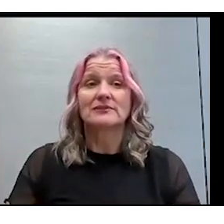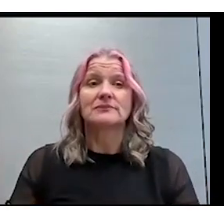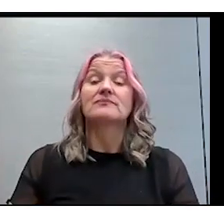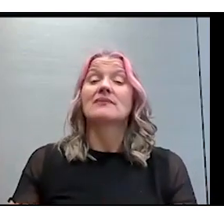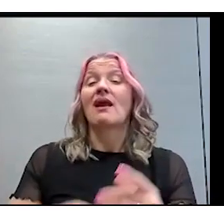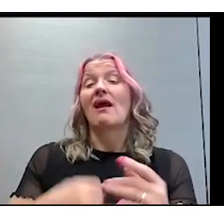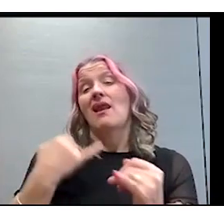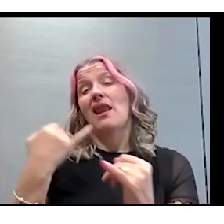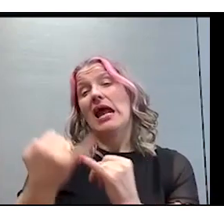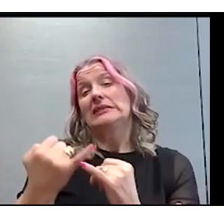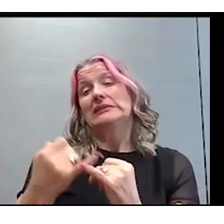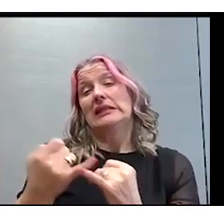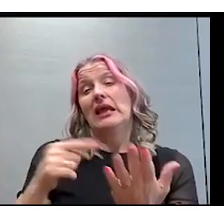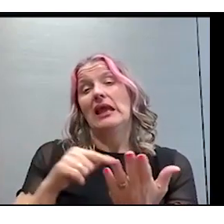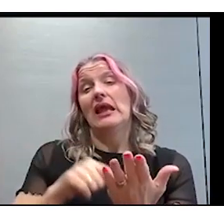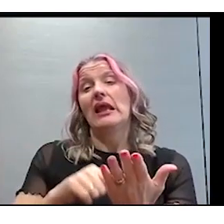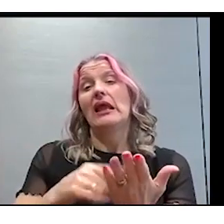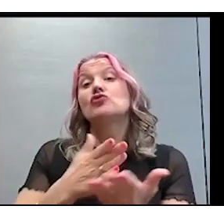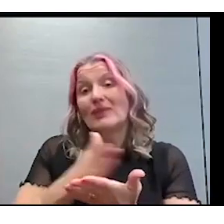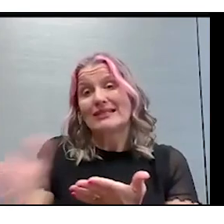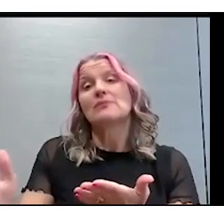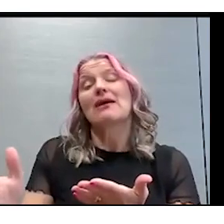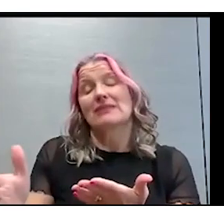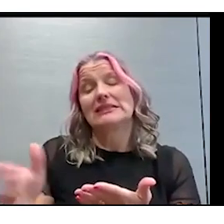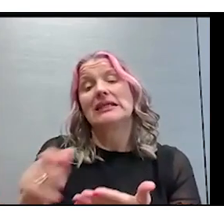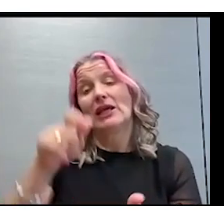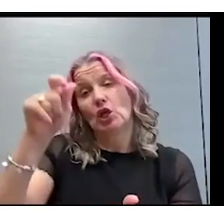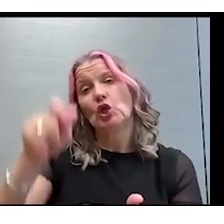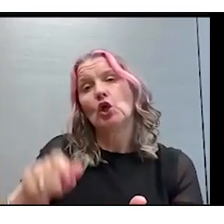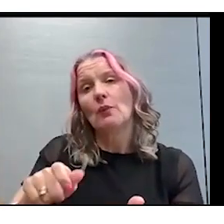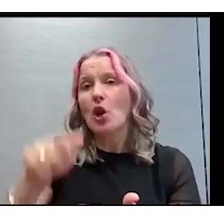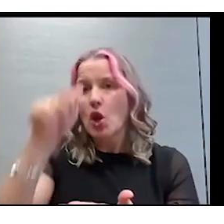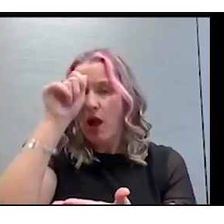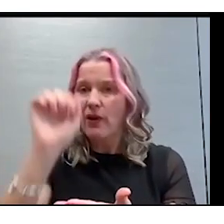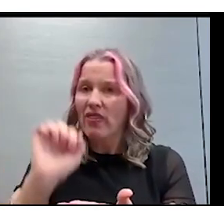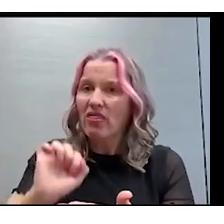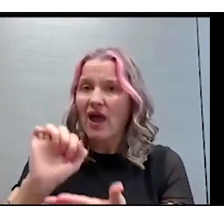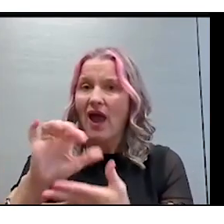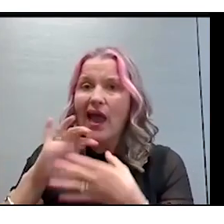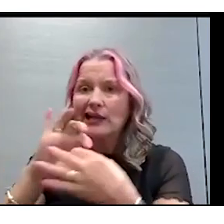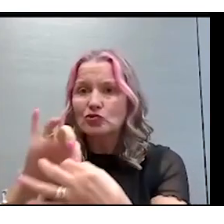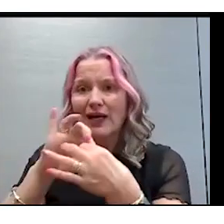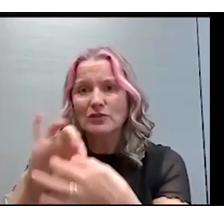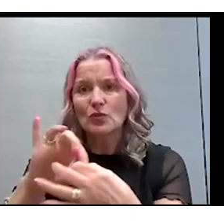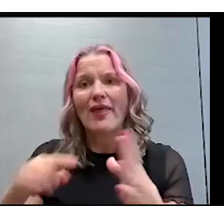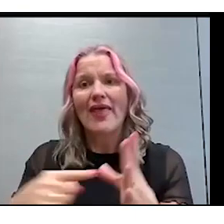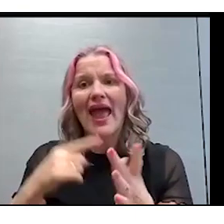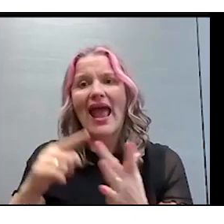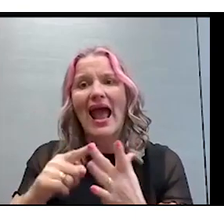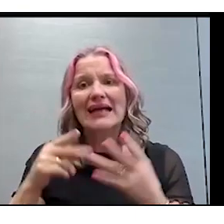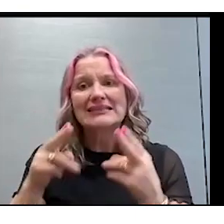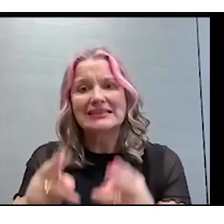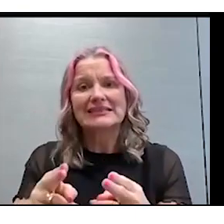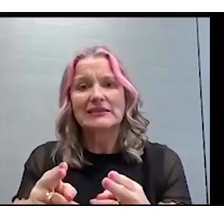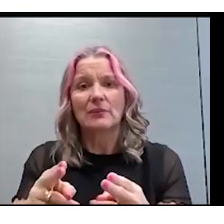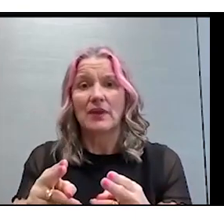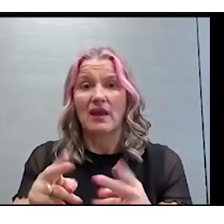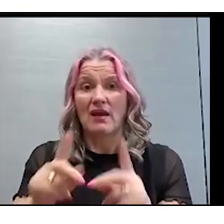And as I told you, it's basically the human knowing that they're interacting with the AI system. And on the slide, I have a print